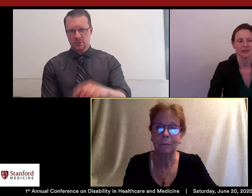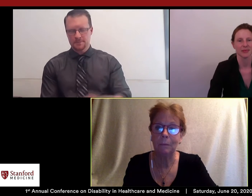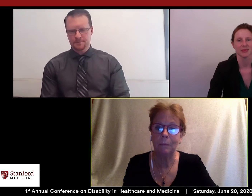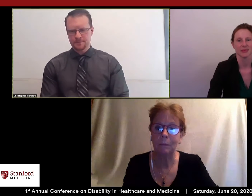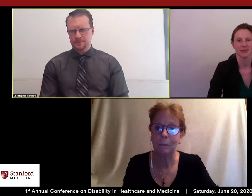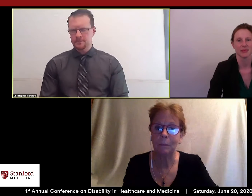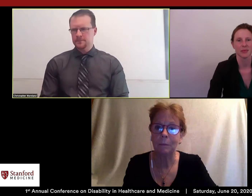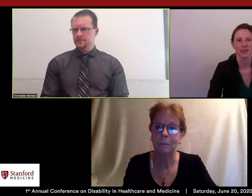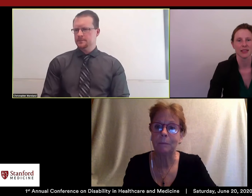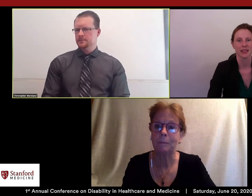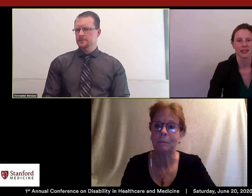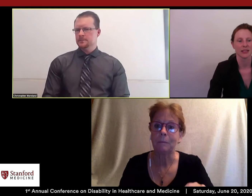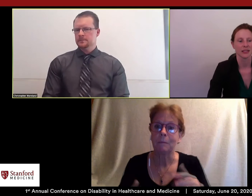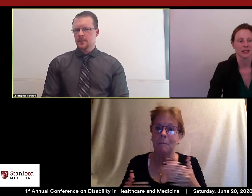Thank you so much for that question.